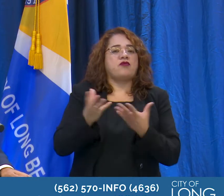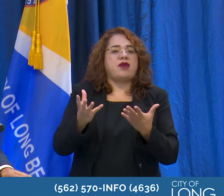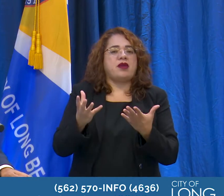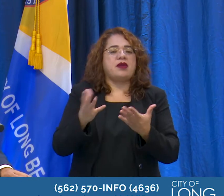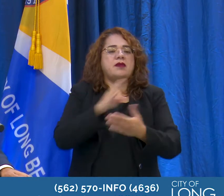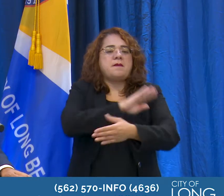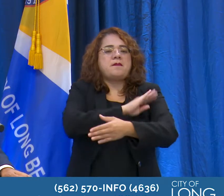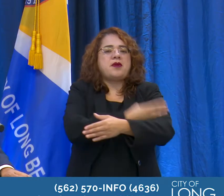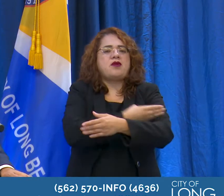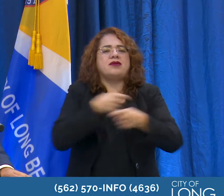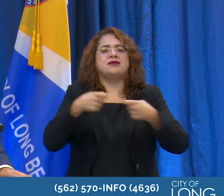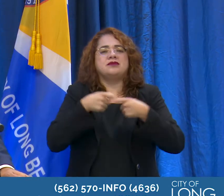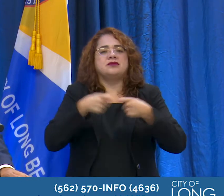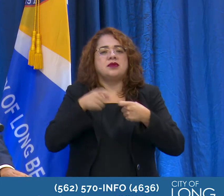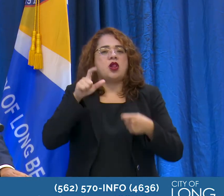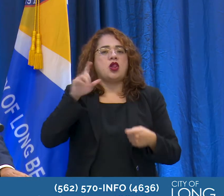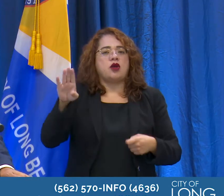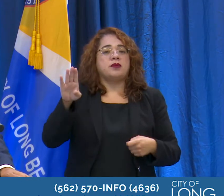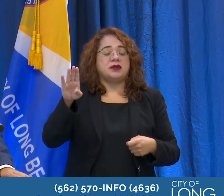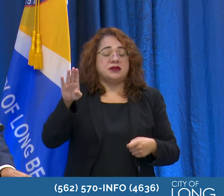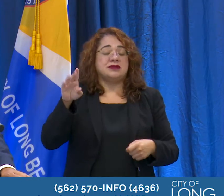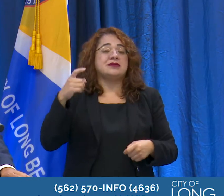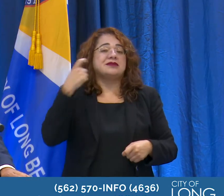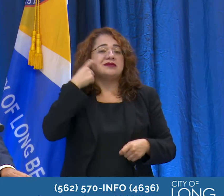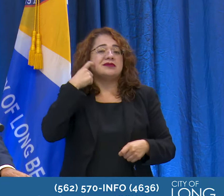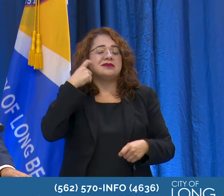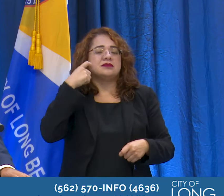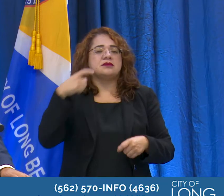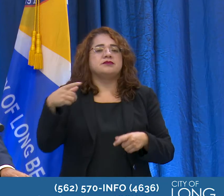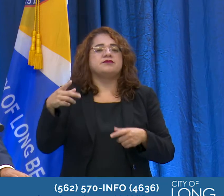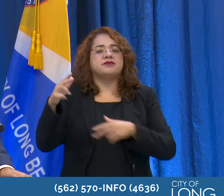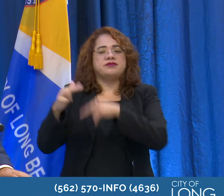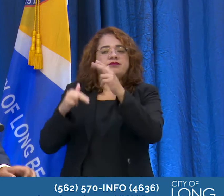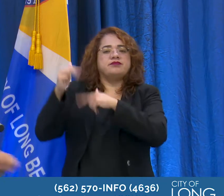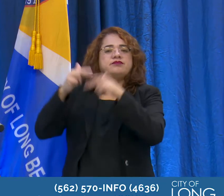most of you know we had a planned outage just a few days ago here in the